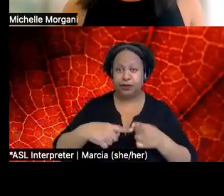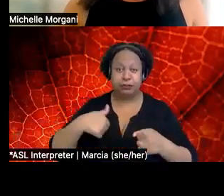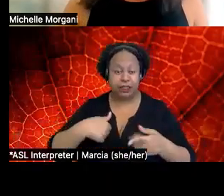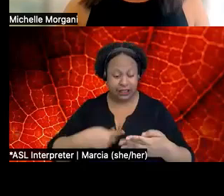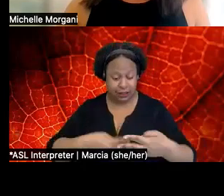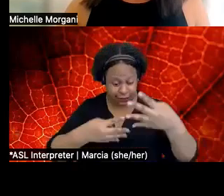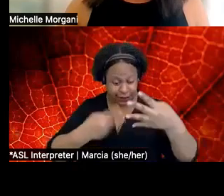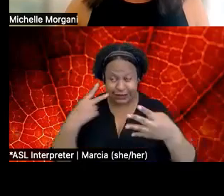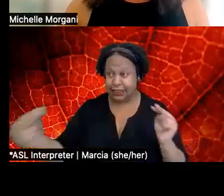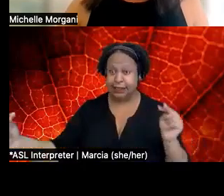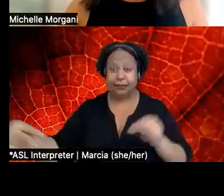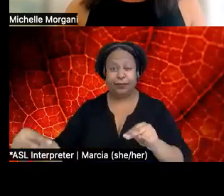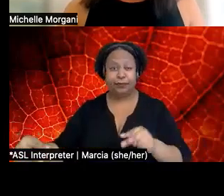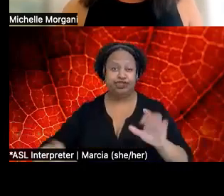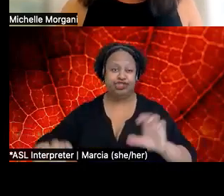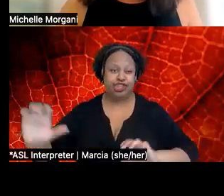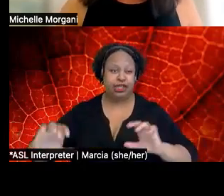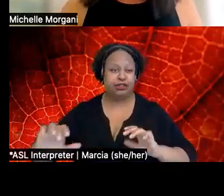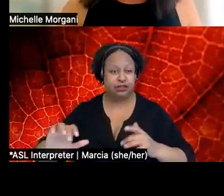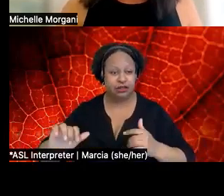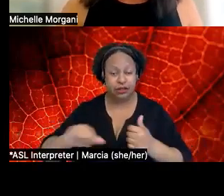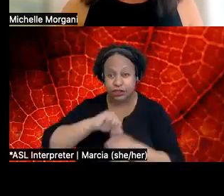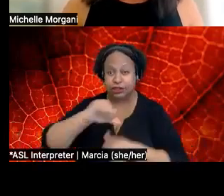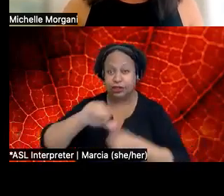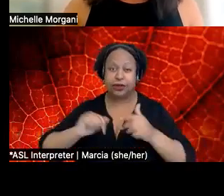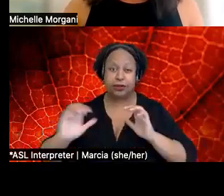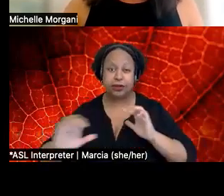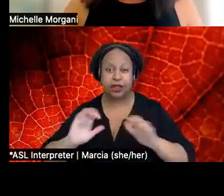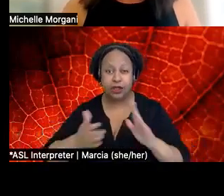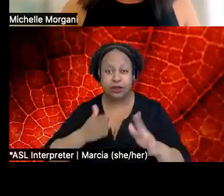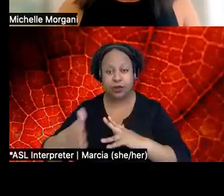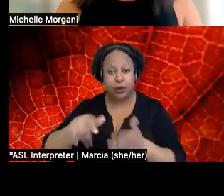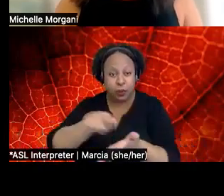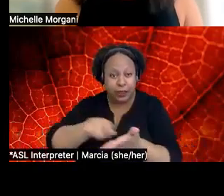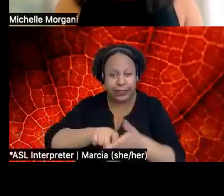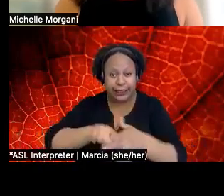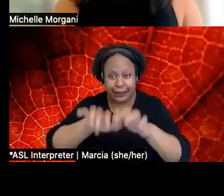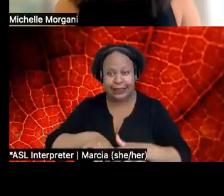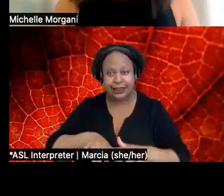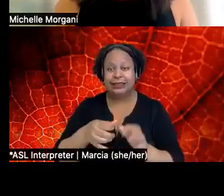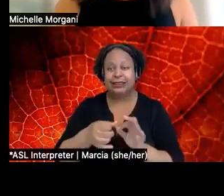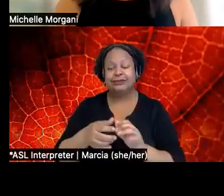So, there is the opportunity to communicate through written communication. So, there is a lot of even pencil to paper.